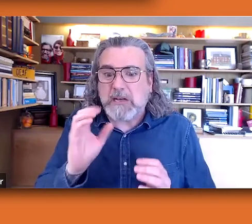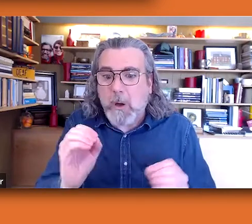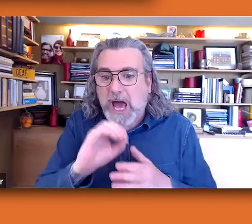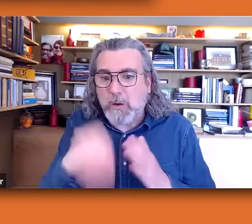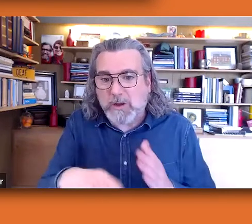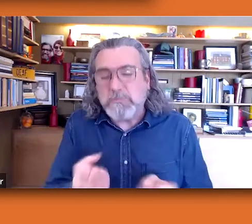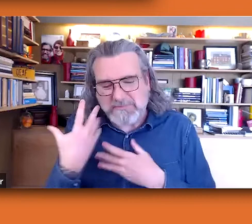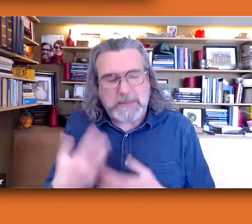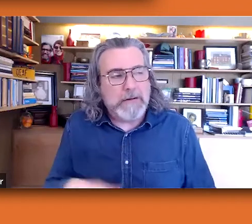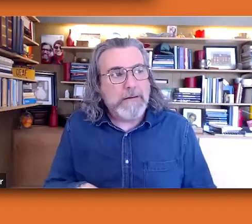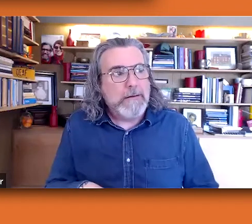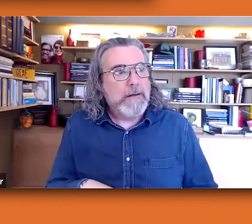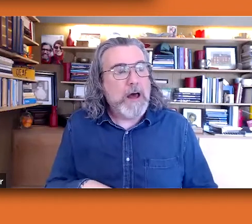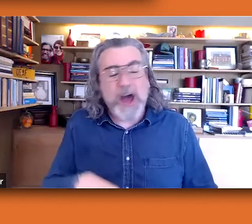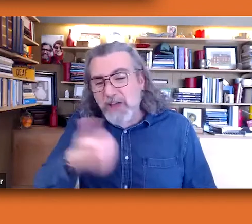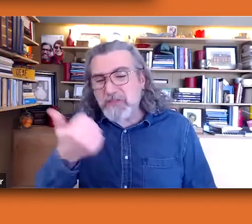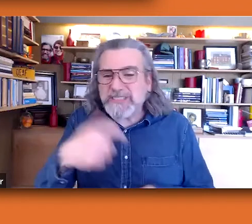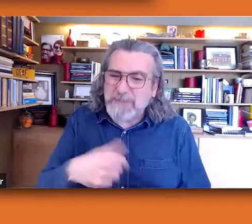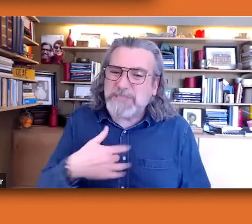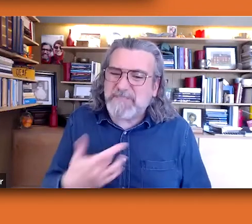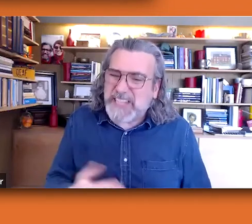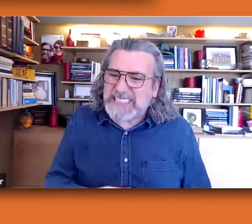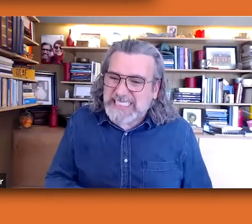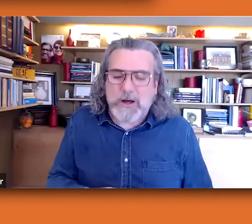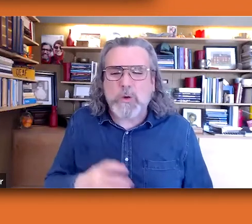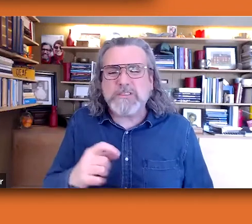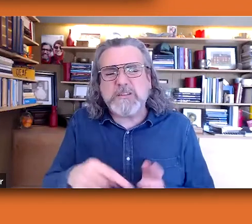they get it off their chest, and then it's over. It's done, it's fine.